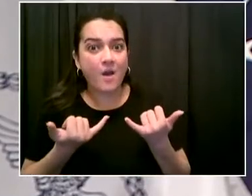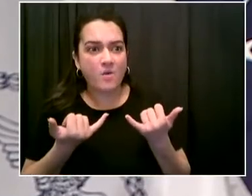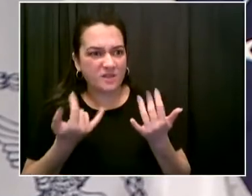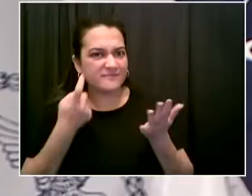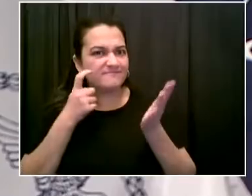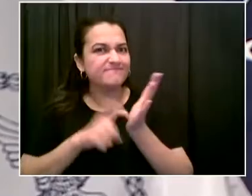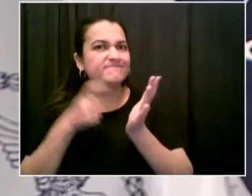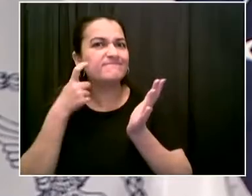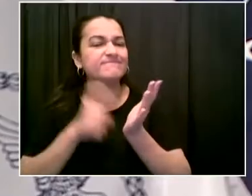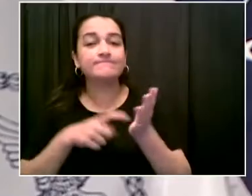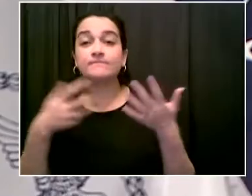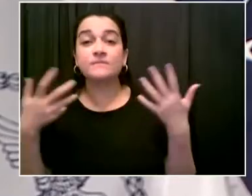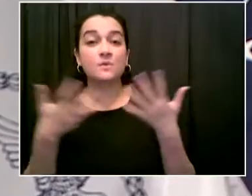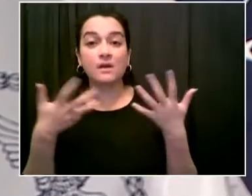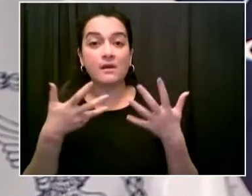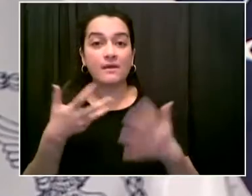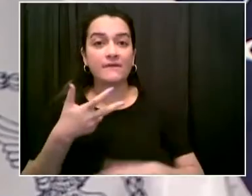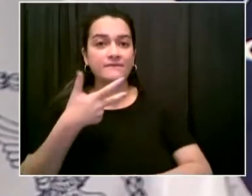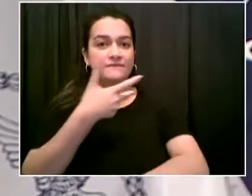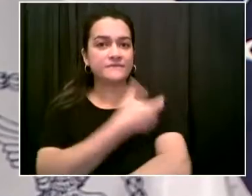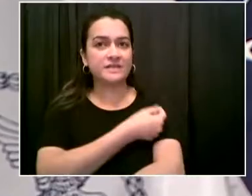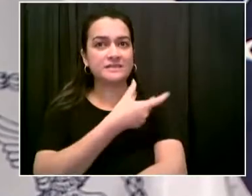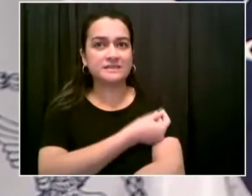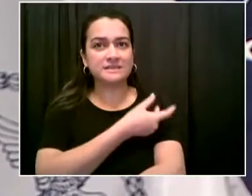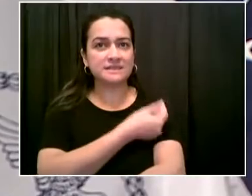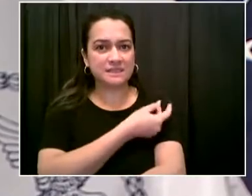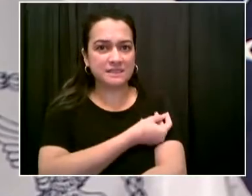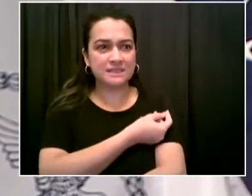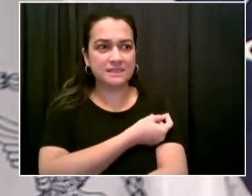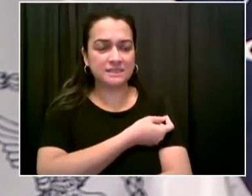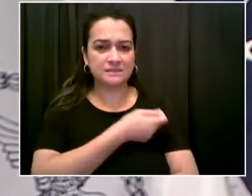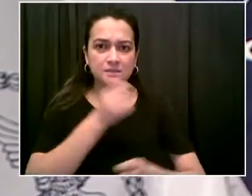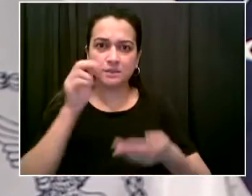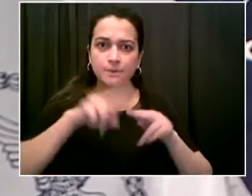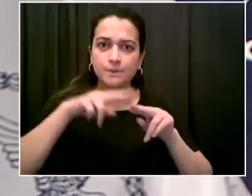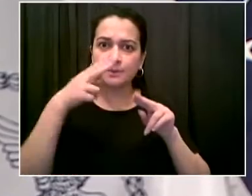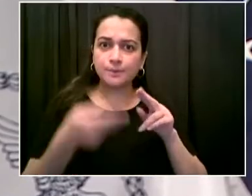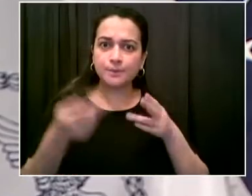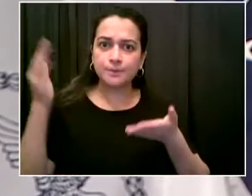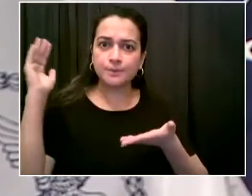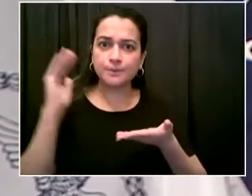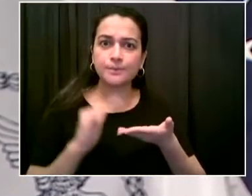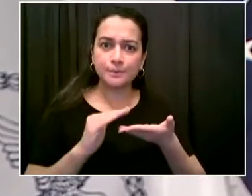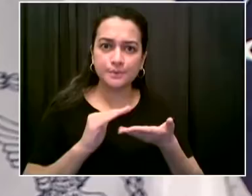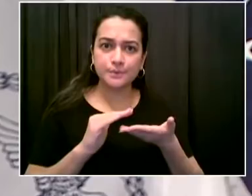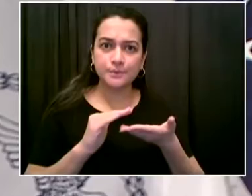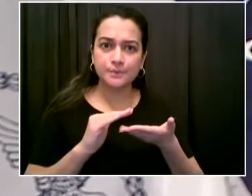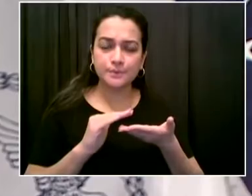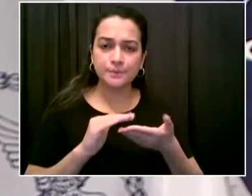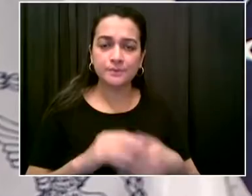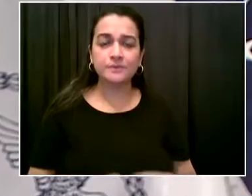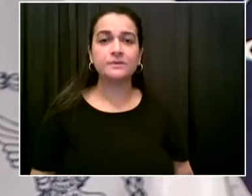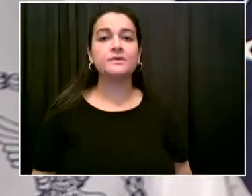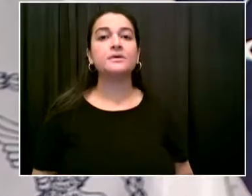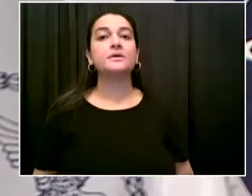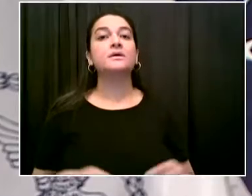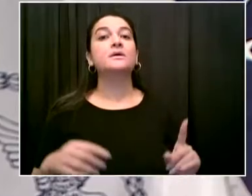THE RATE WHAT IT WAS AND ONLY A SMALL PERCENTAGE